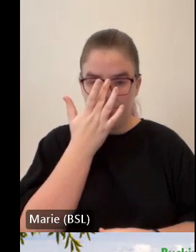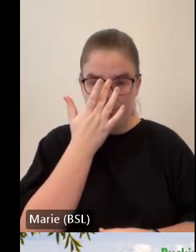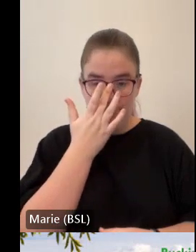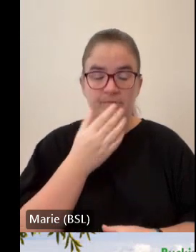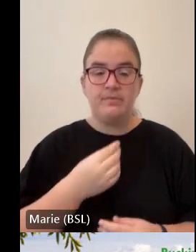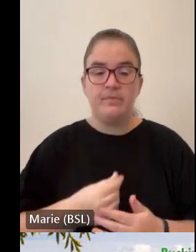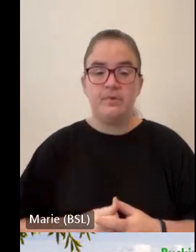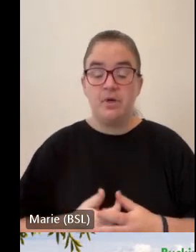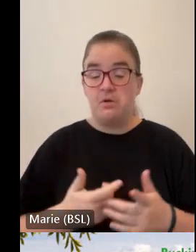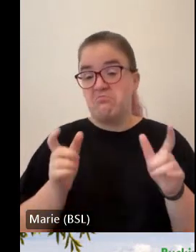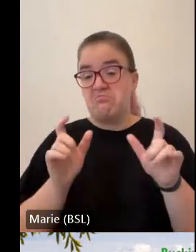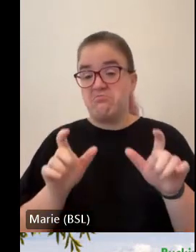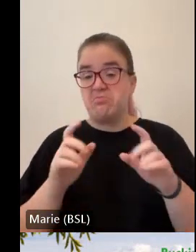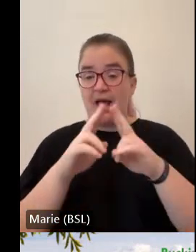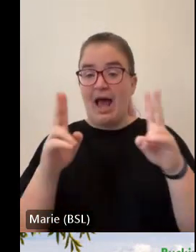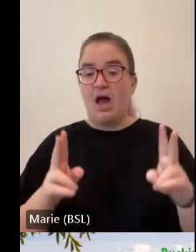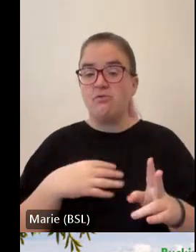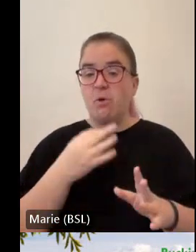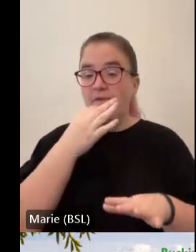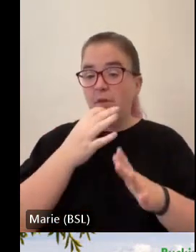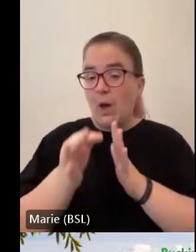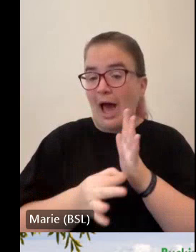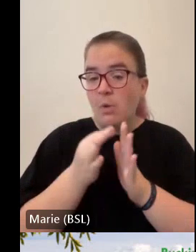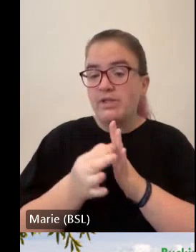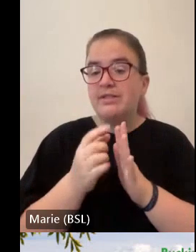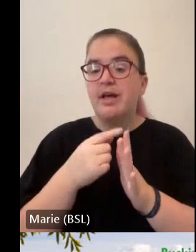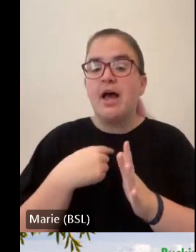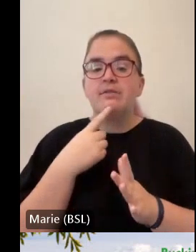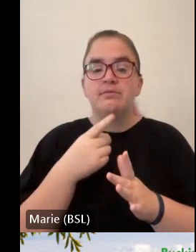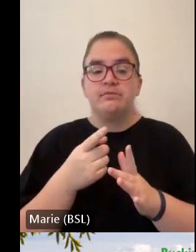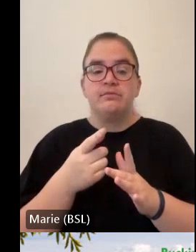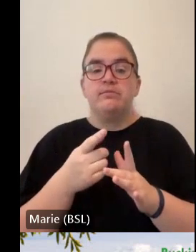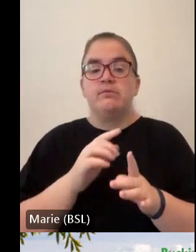They were at the house for a few hours and they returned home.